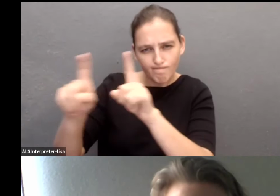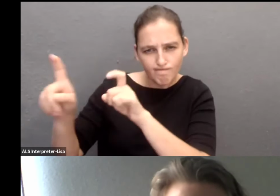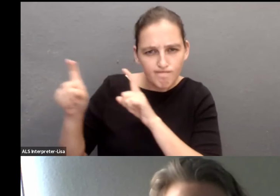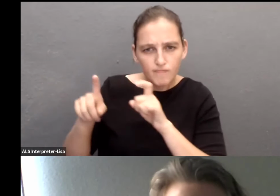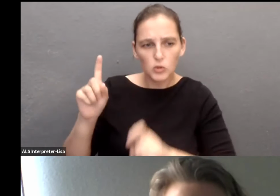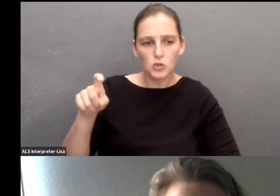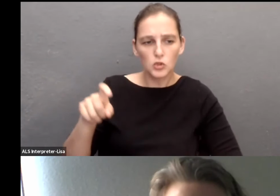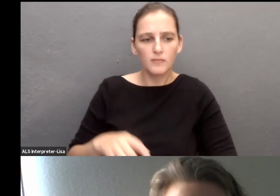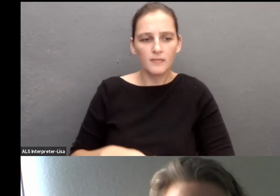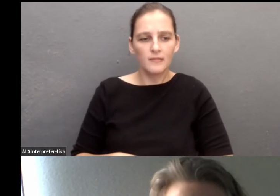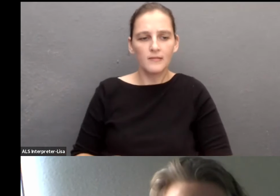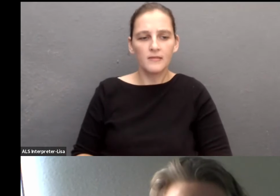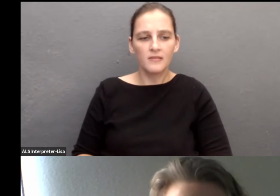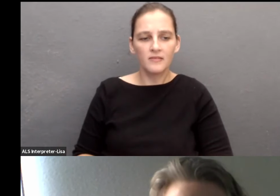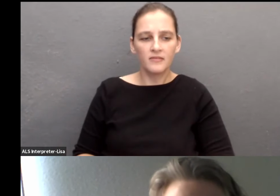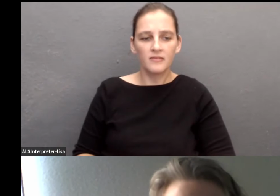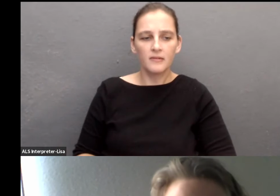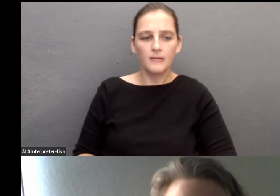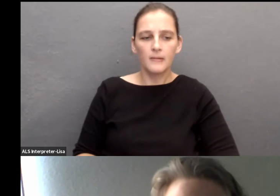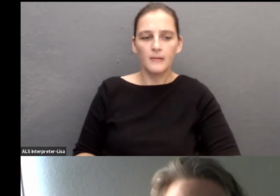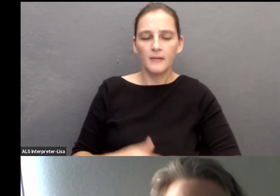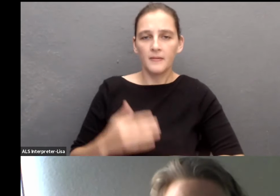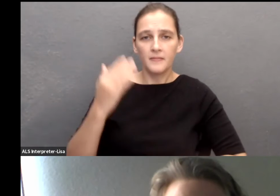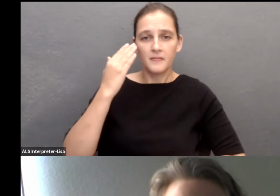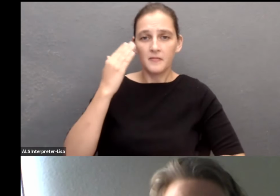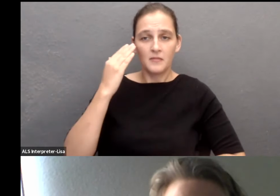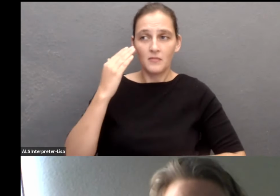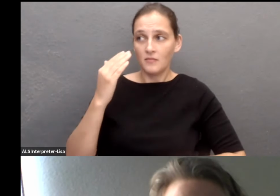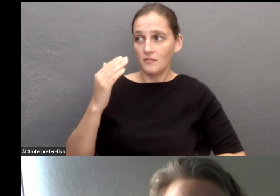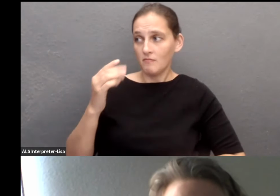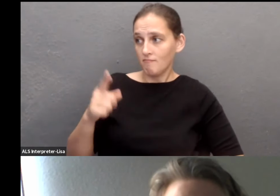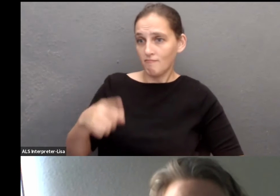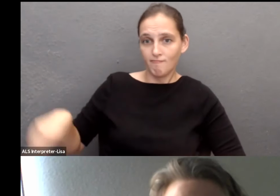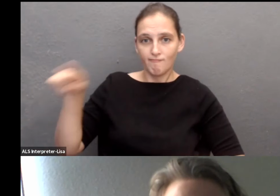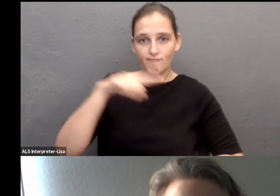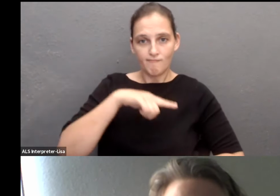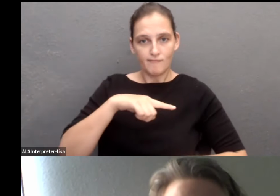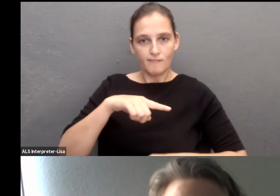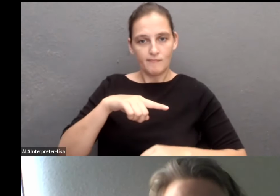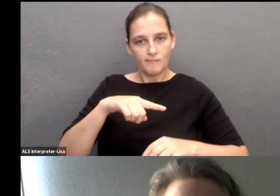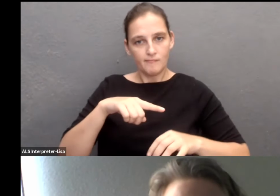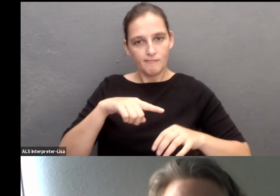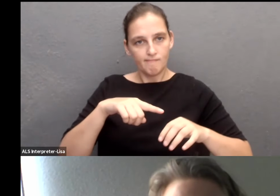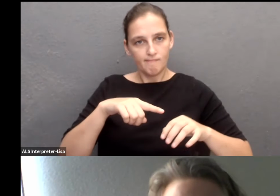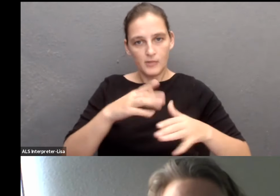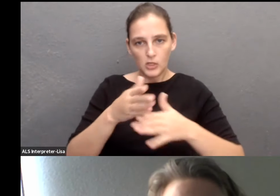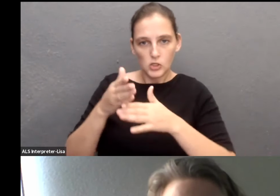You know we all have a shared responsibility to do what is what is best